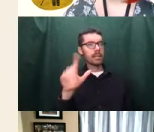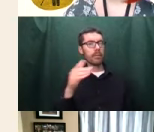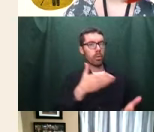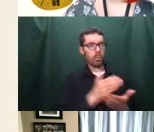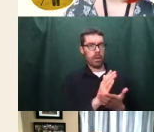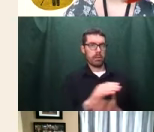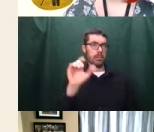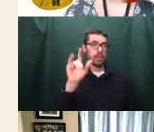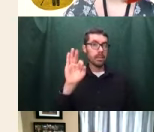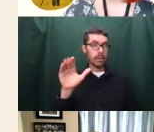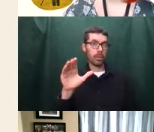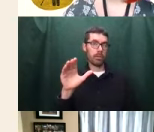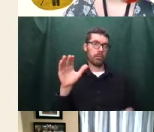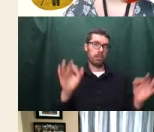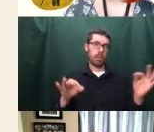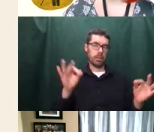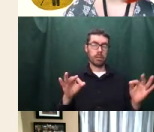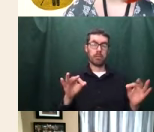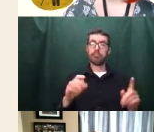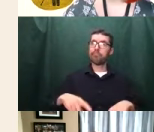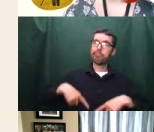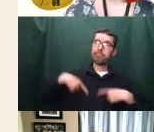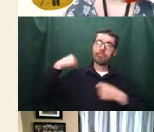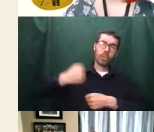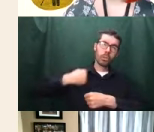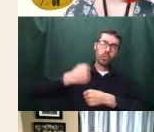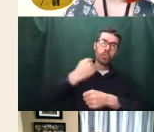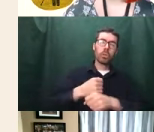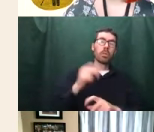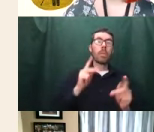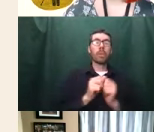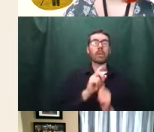years, disabled people have been oppressed, uh, stigmatized, isolated and discrimination